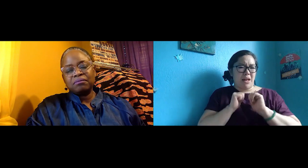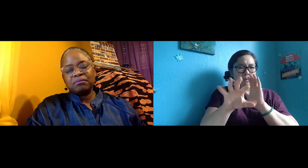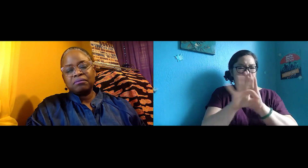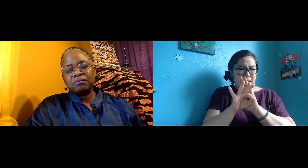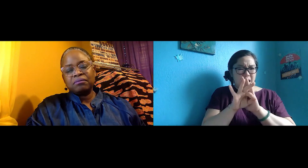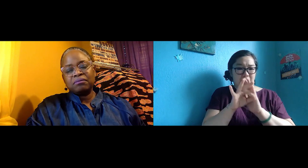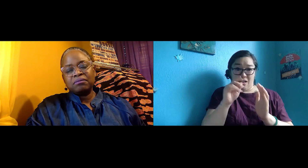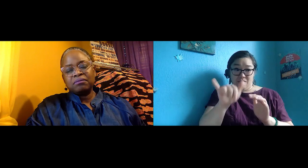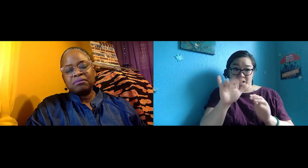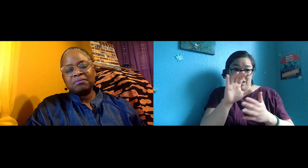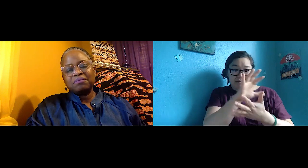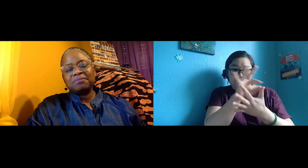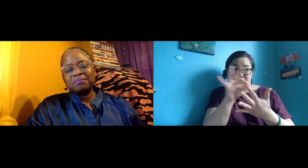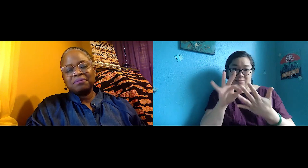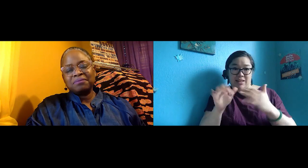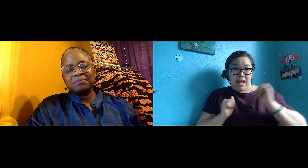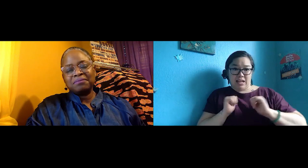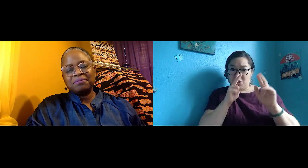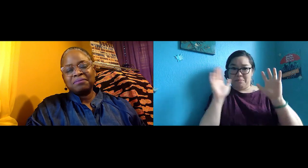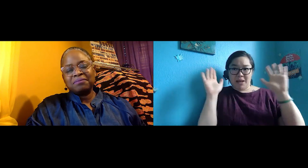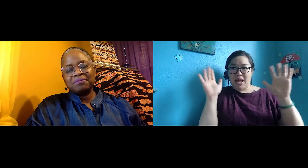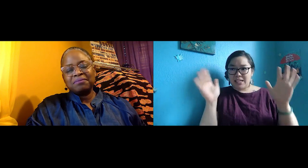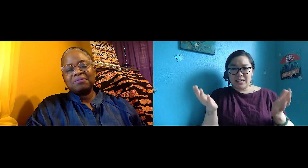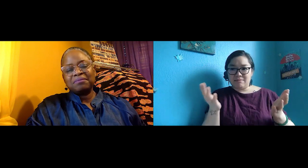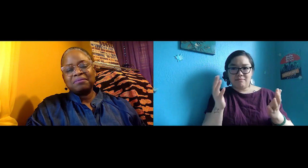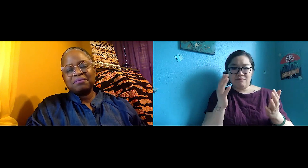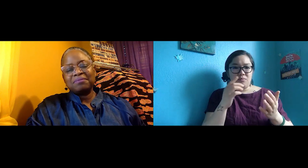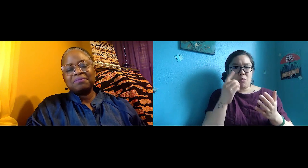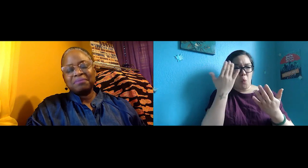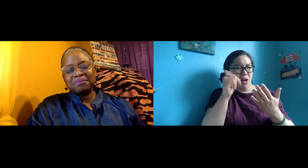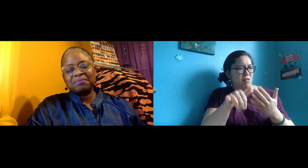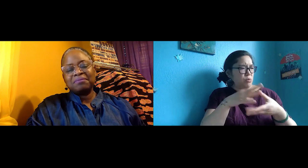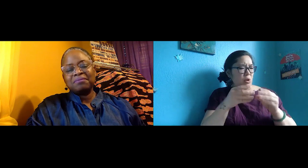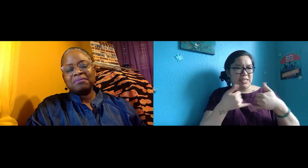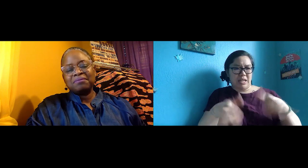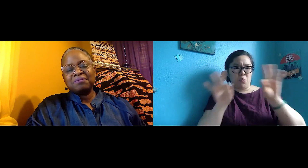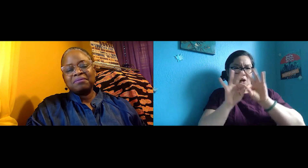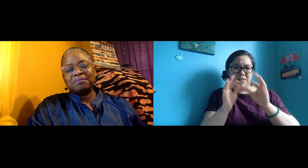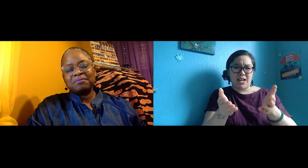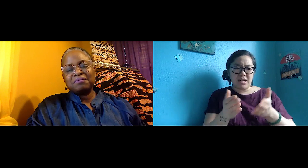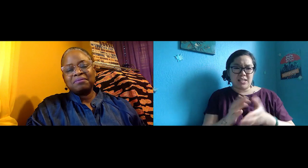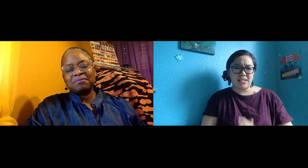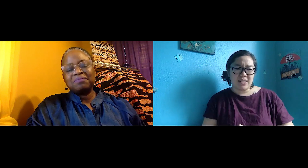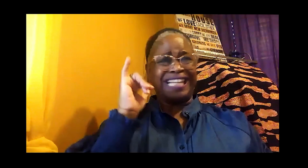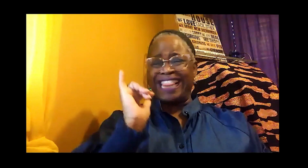How did you decide which play to select? The cast looks amazing. Why is this story still relevant?